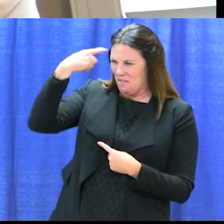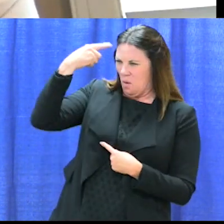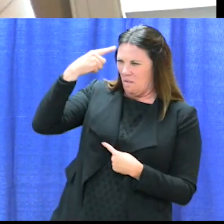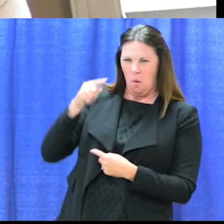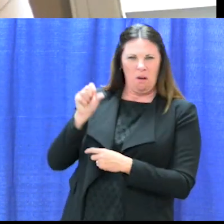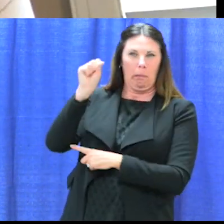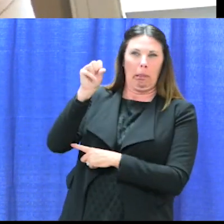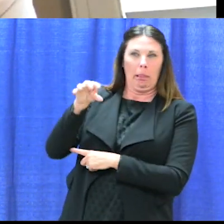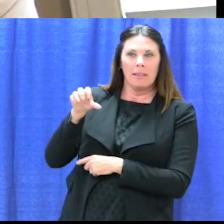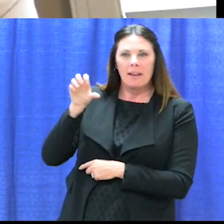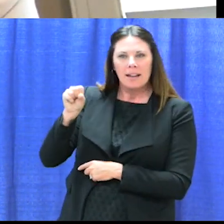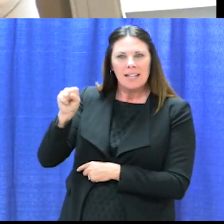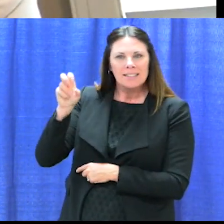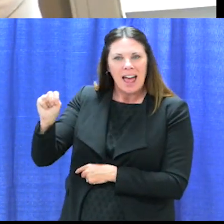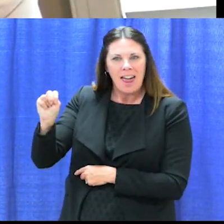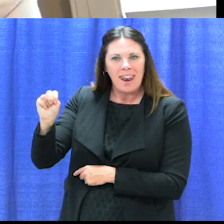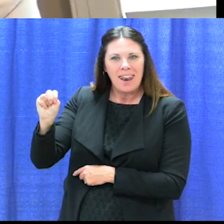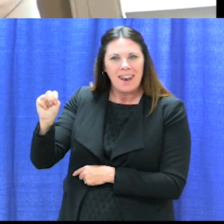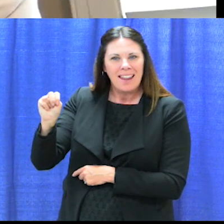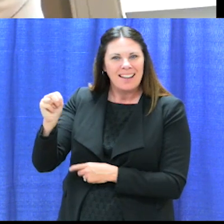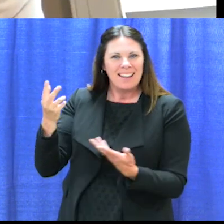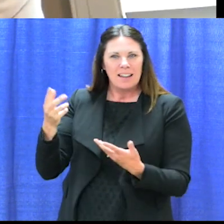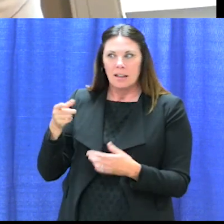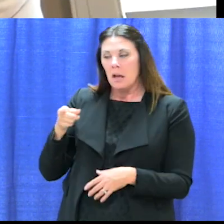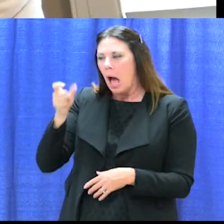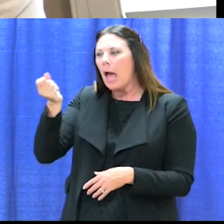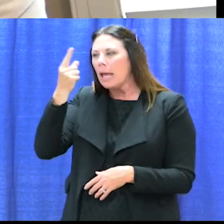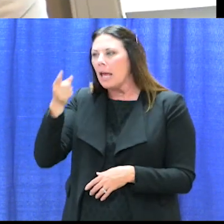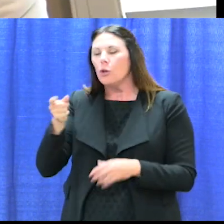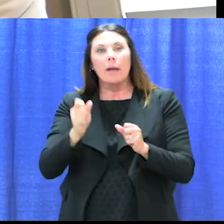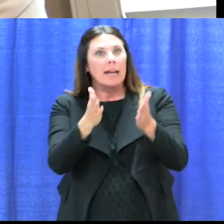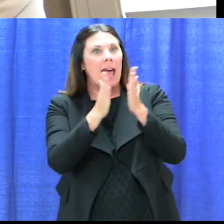I think you asked for it but if you can't provide it they can provide something else.